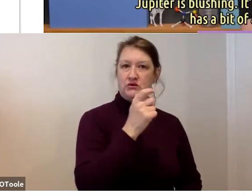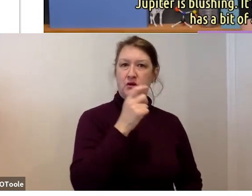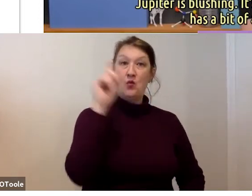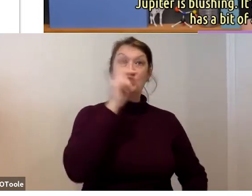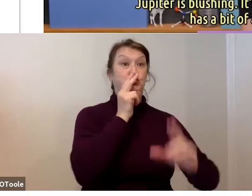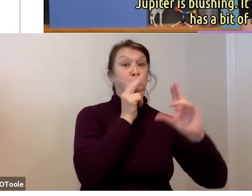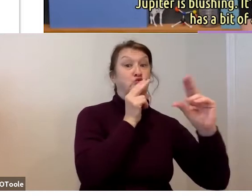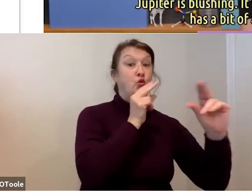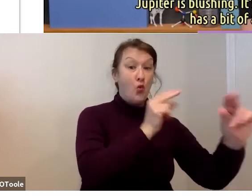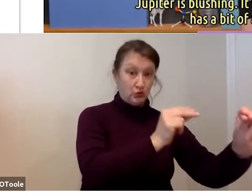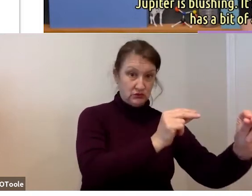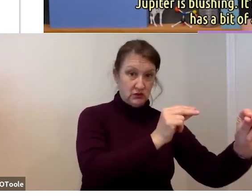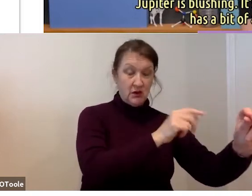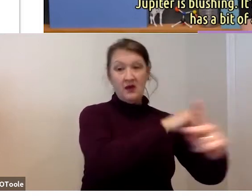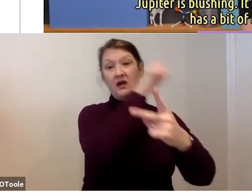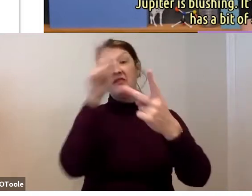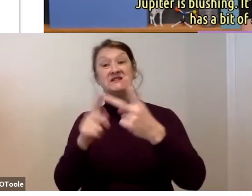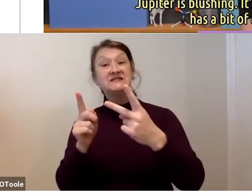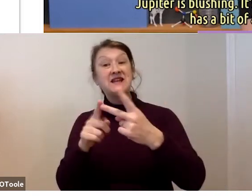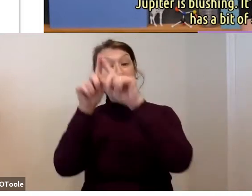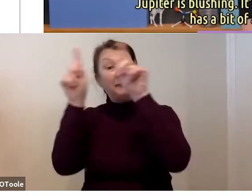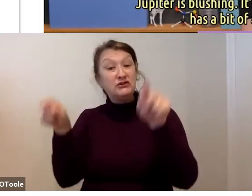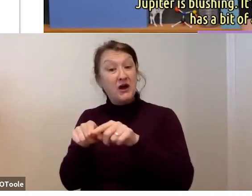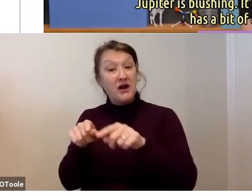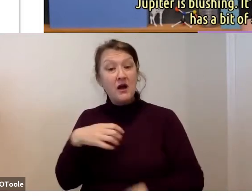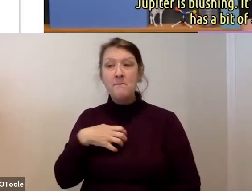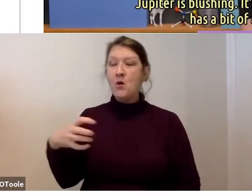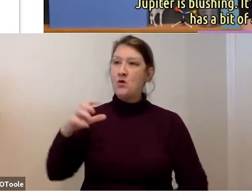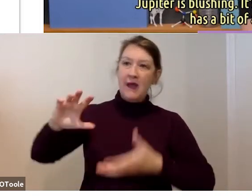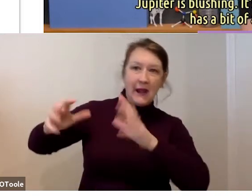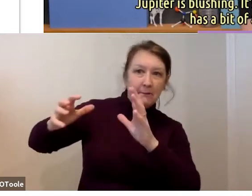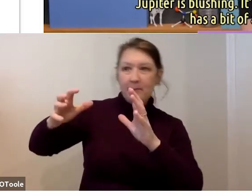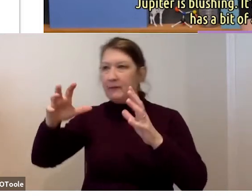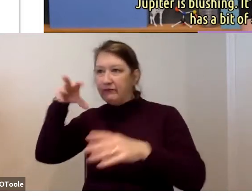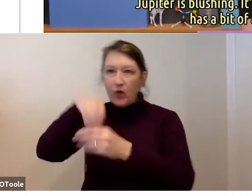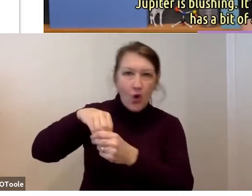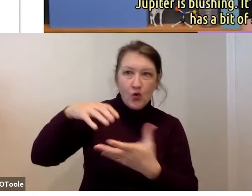Whereas the other picture is more animation, there is audio butter is